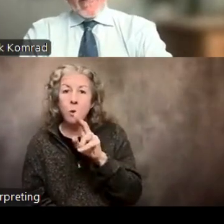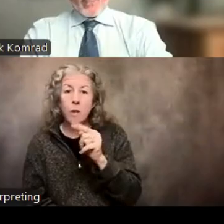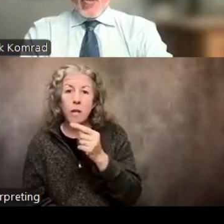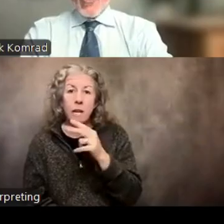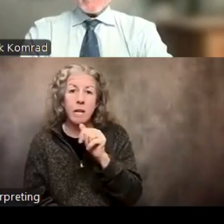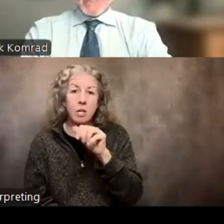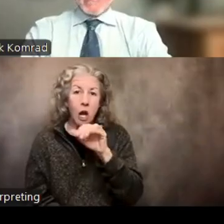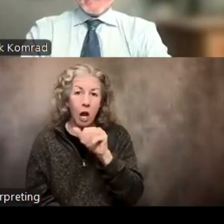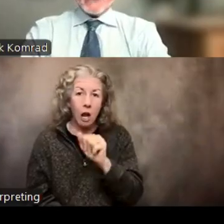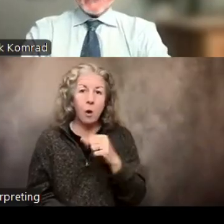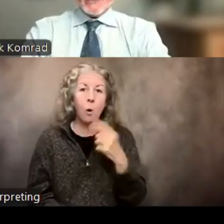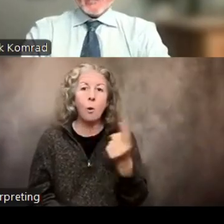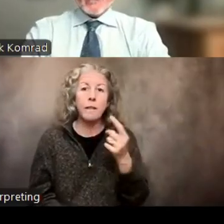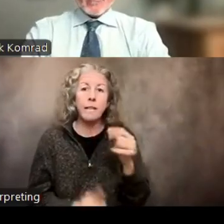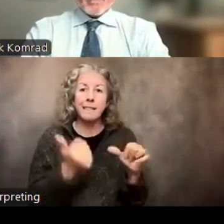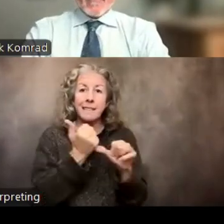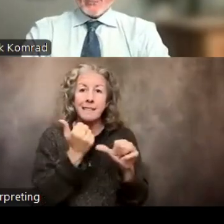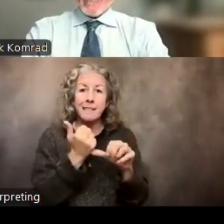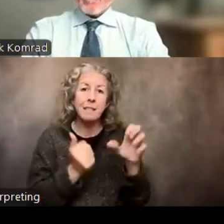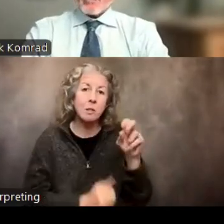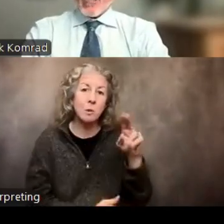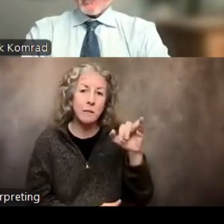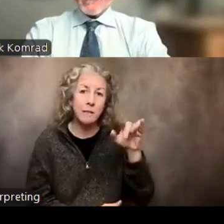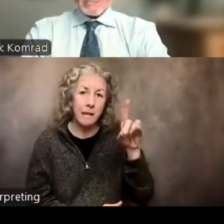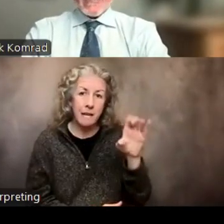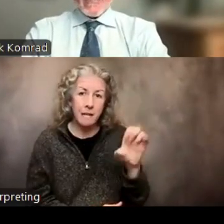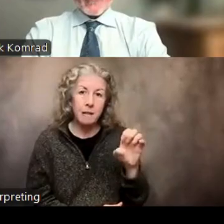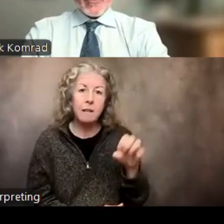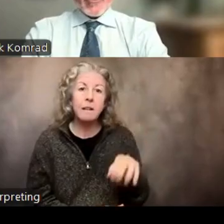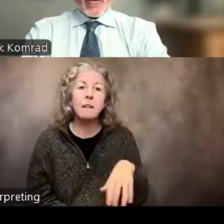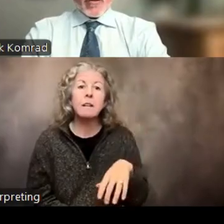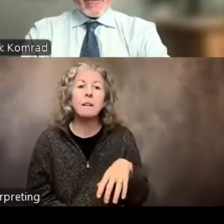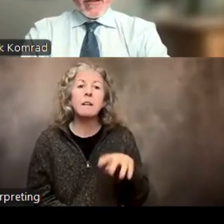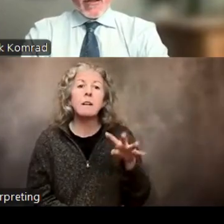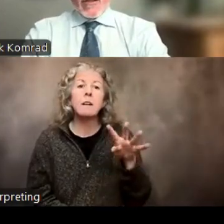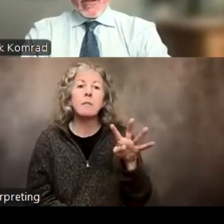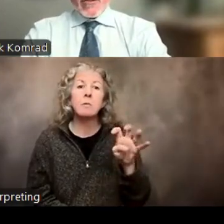482 were people who had primary psychiatric disorders, which is